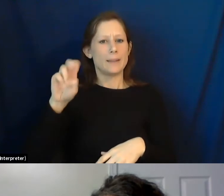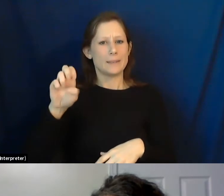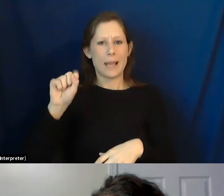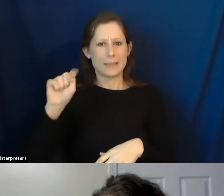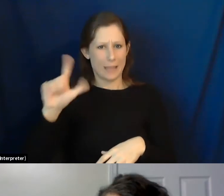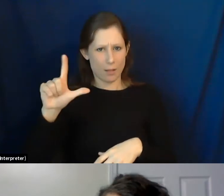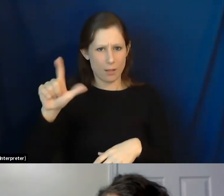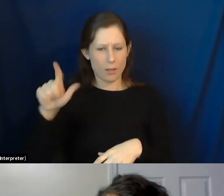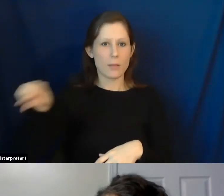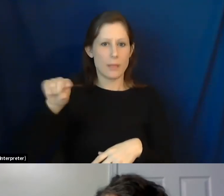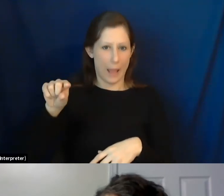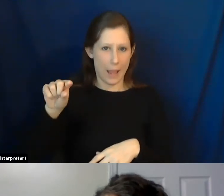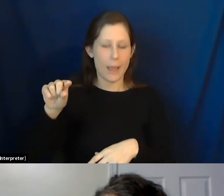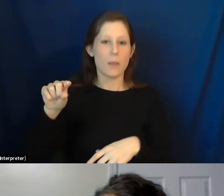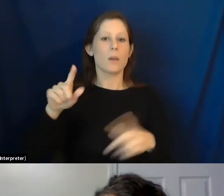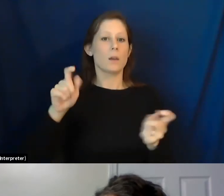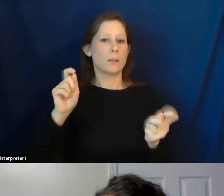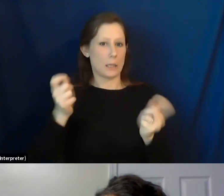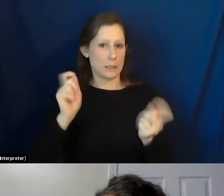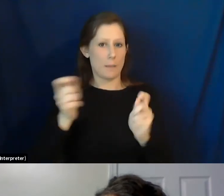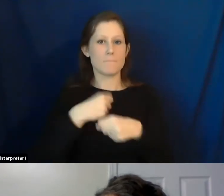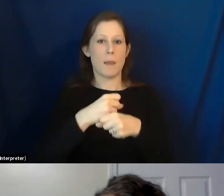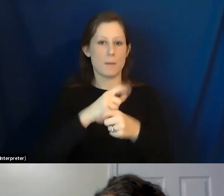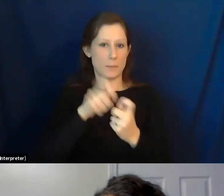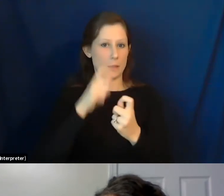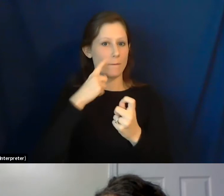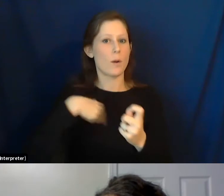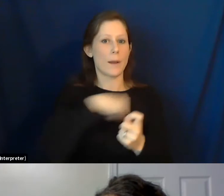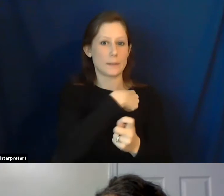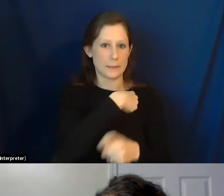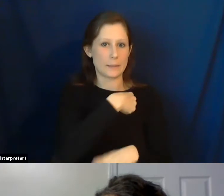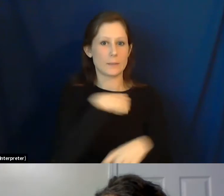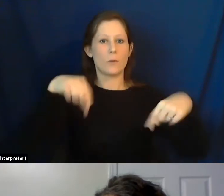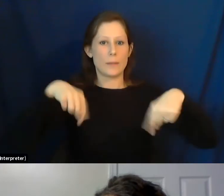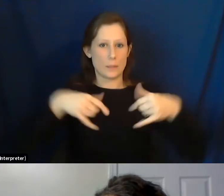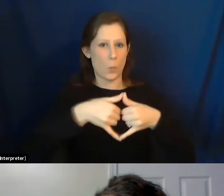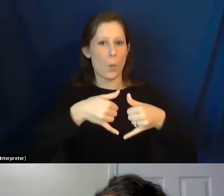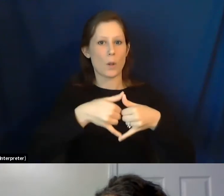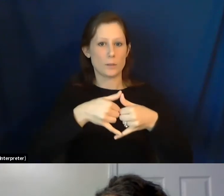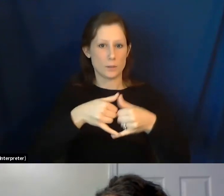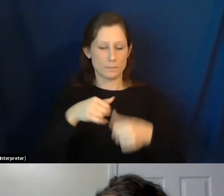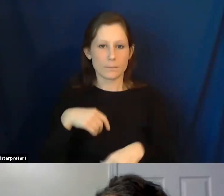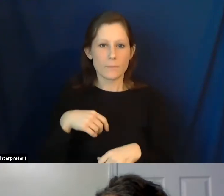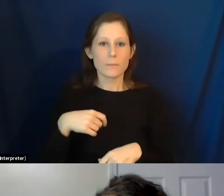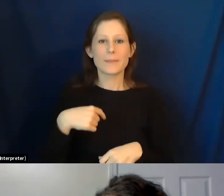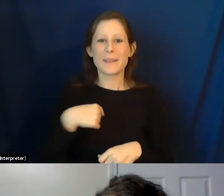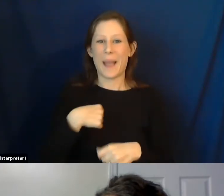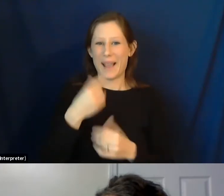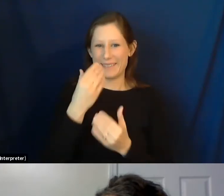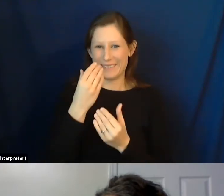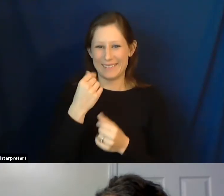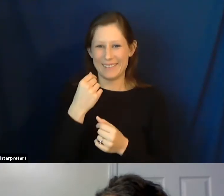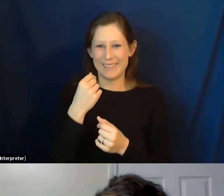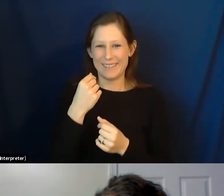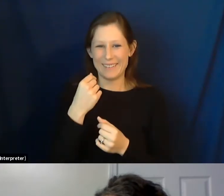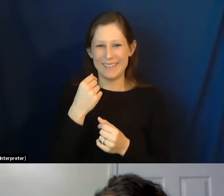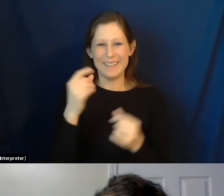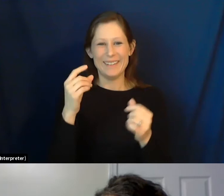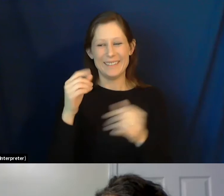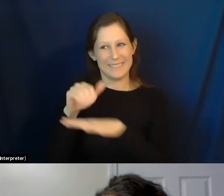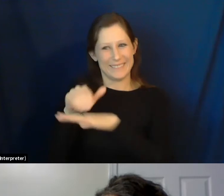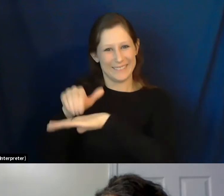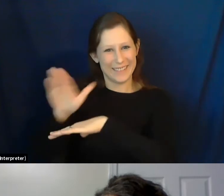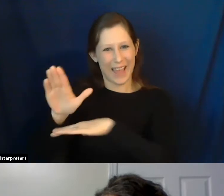made specifically for for us for these awards i uh sent this terrible little sketch um on